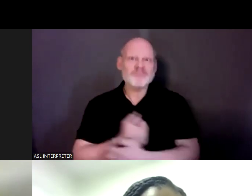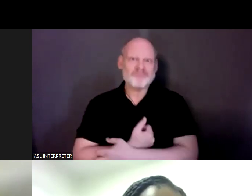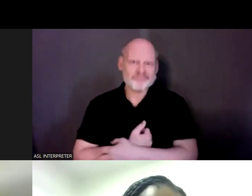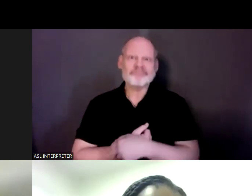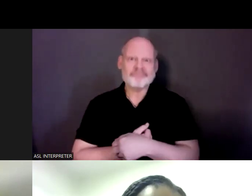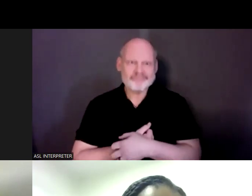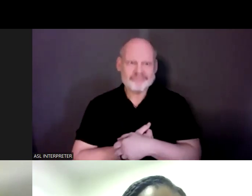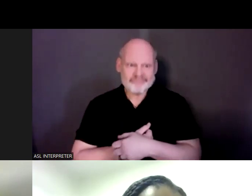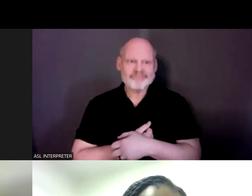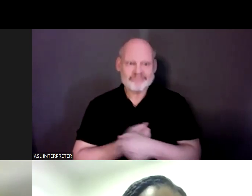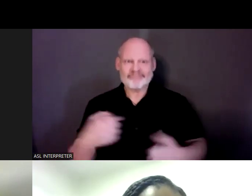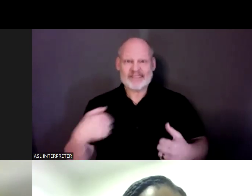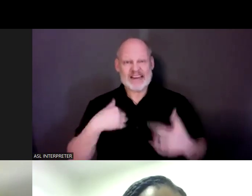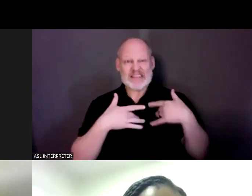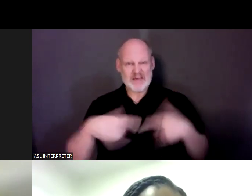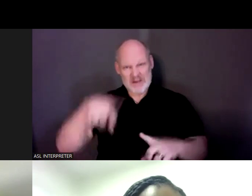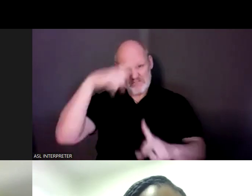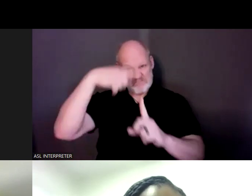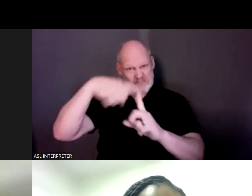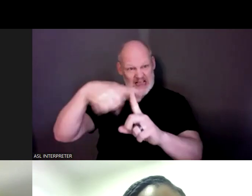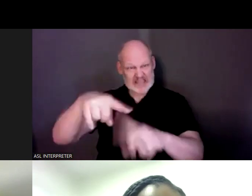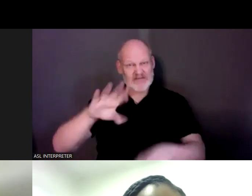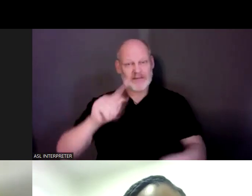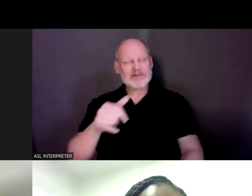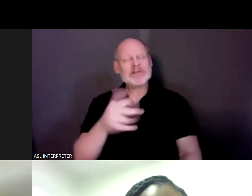pretty positive person, but it is the hard work and it's really creating that